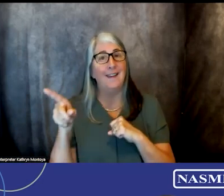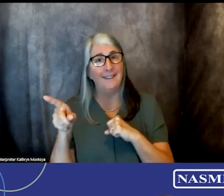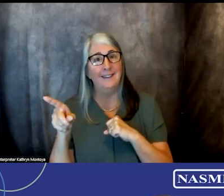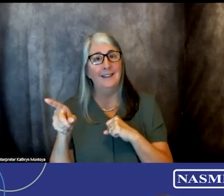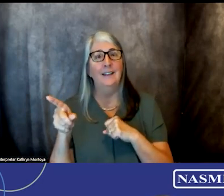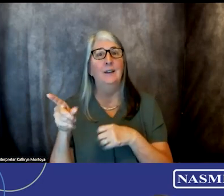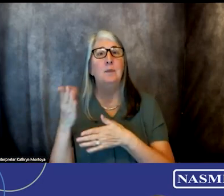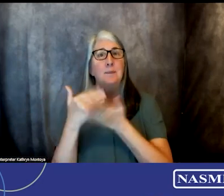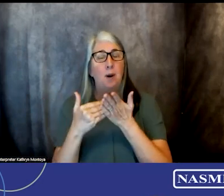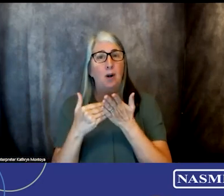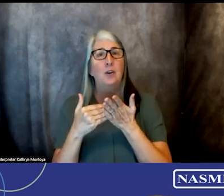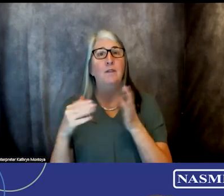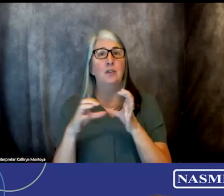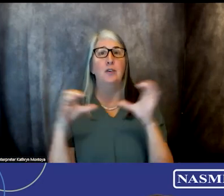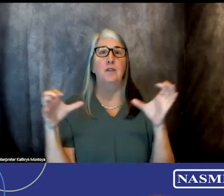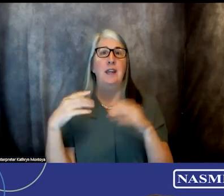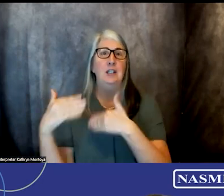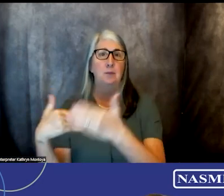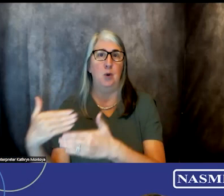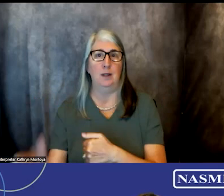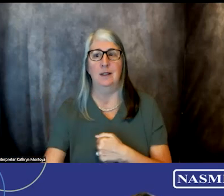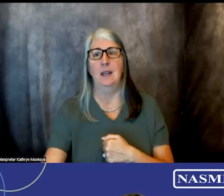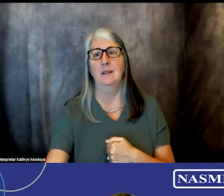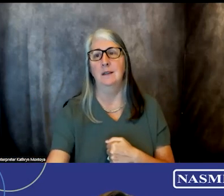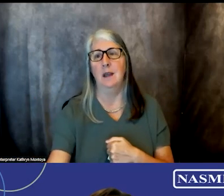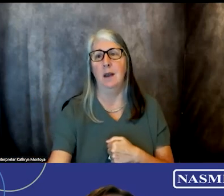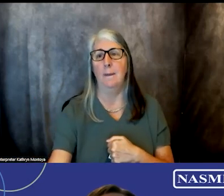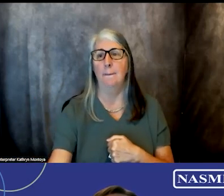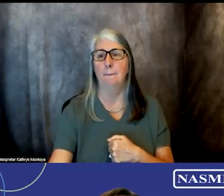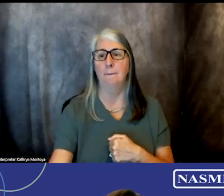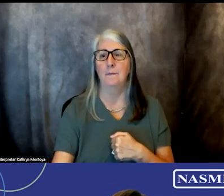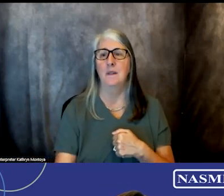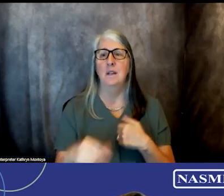OF THE CERTIFICATION PROCESS. SO THE THIRD BULLET THAT WE WANT